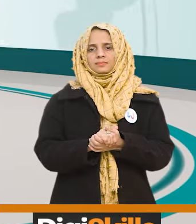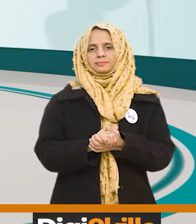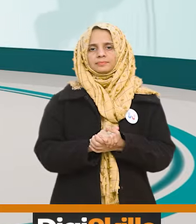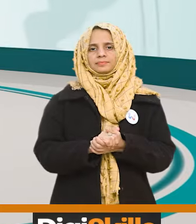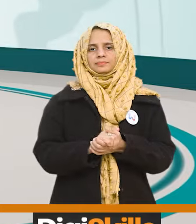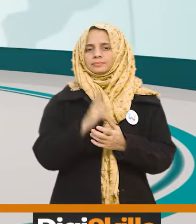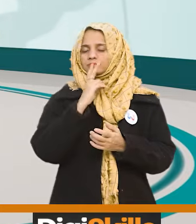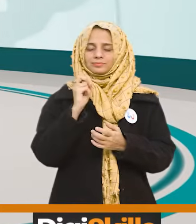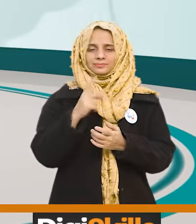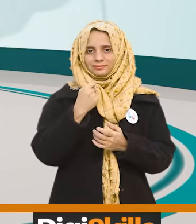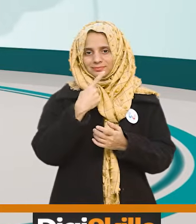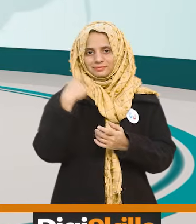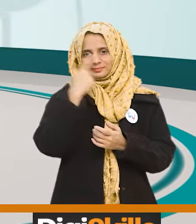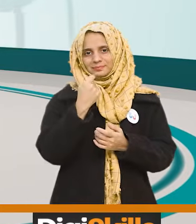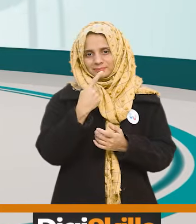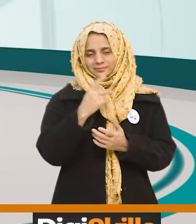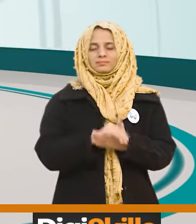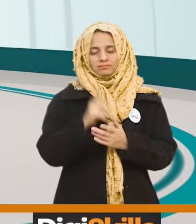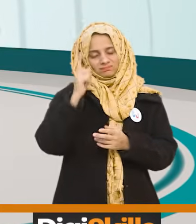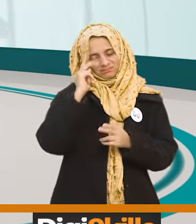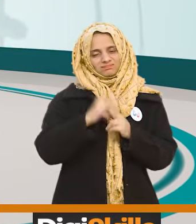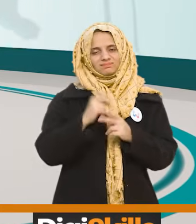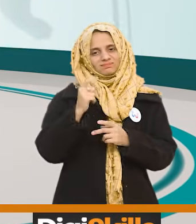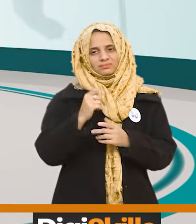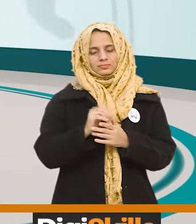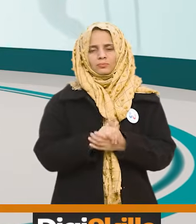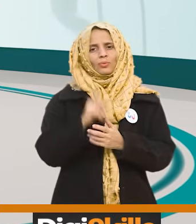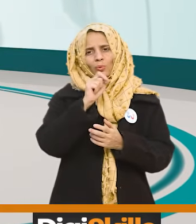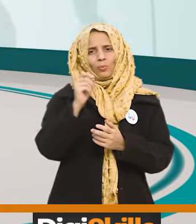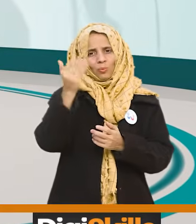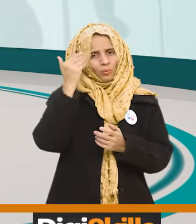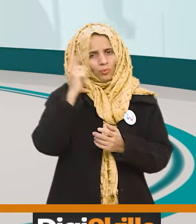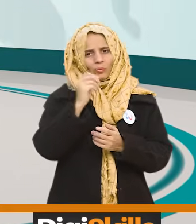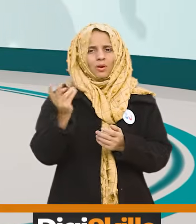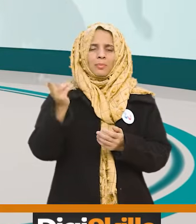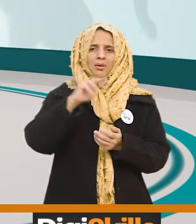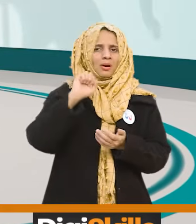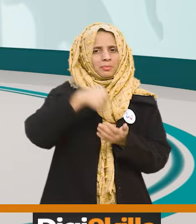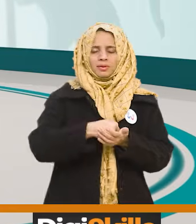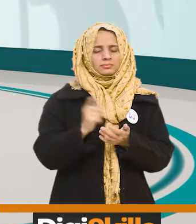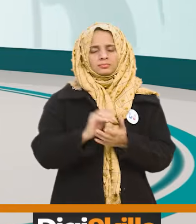You are looking happy. You are smiling. You have got it right. It is not necessary that you get complete ‘$100’ only after a project ends.